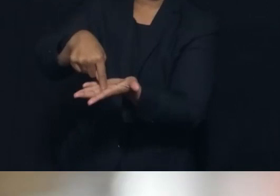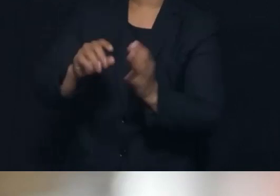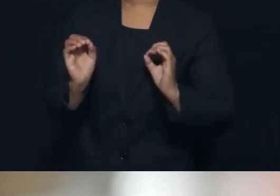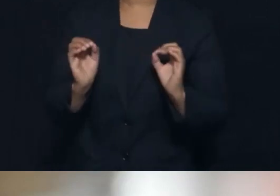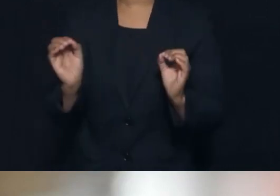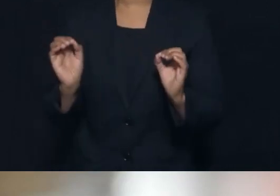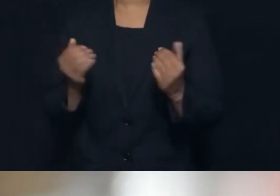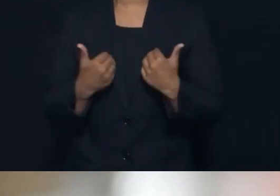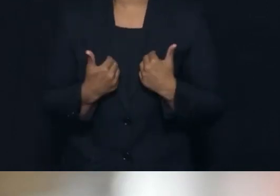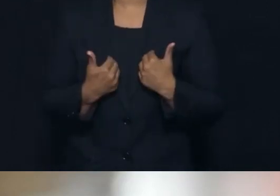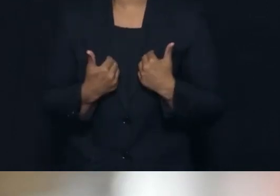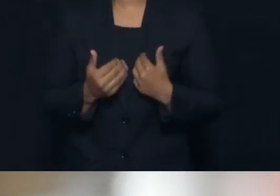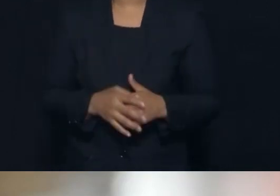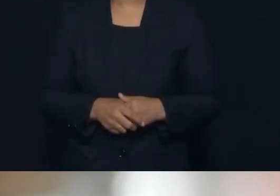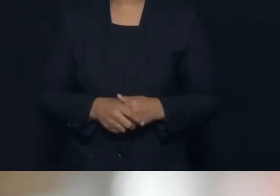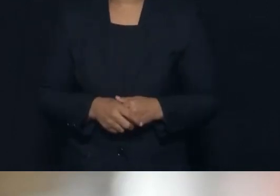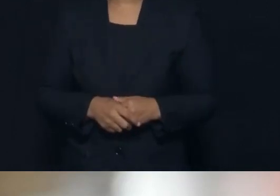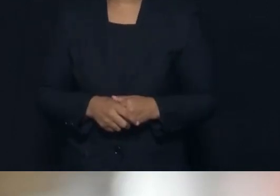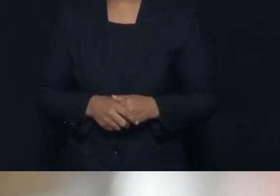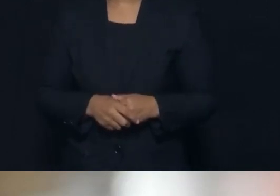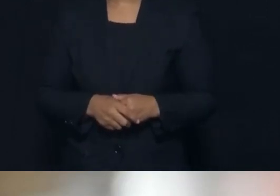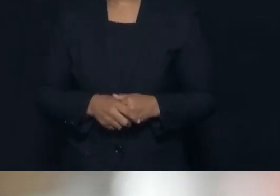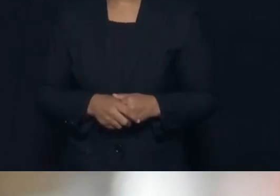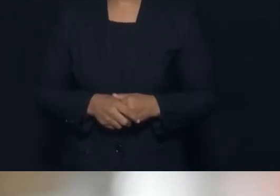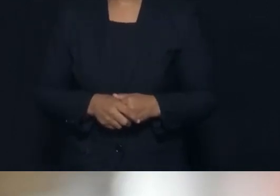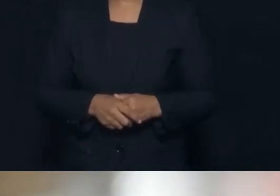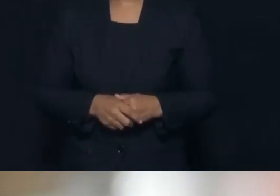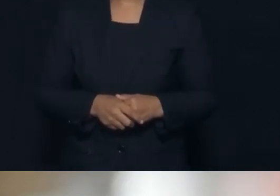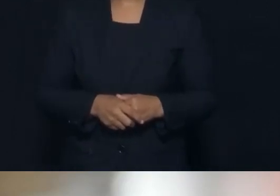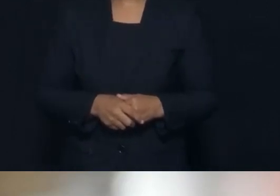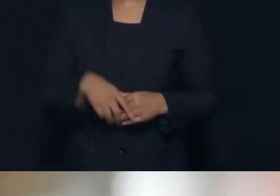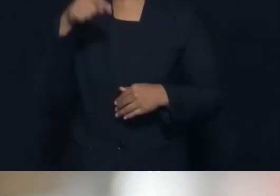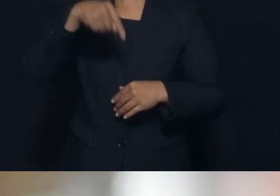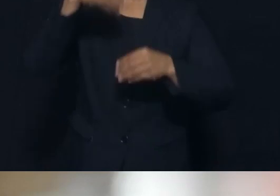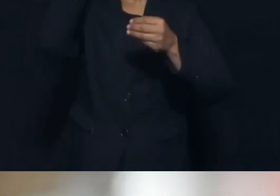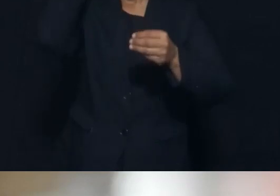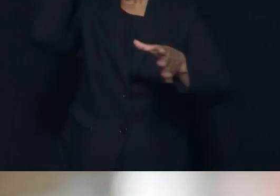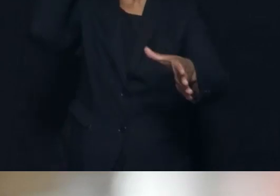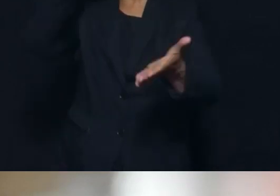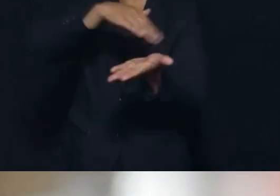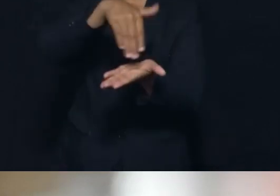Indeed, we are going to have a strong investment in the area of standardisation.